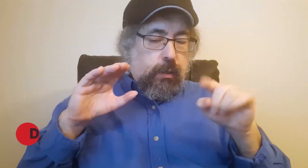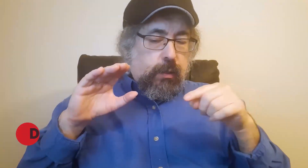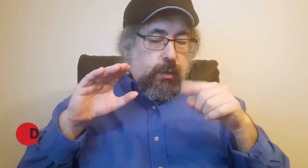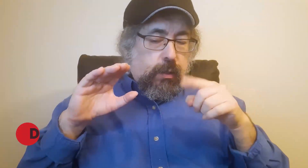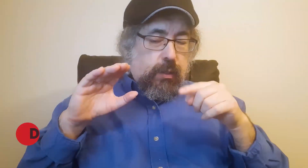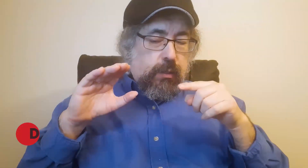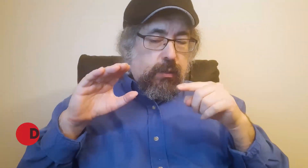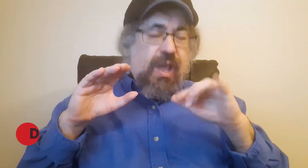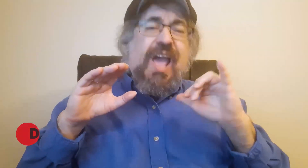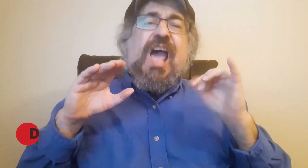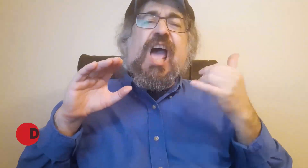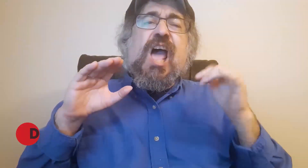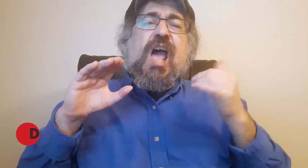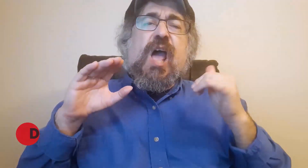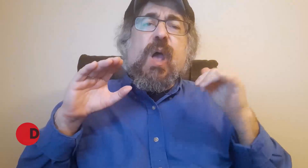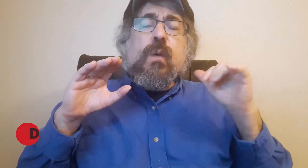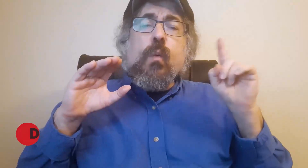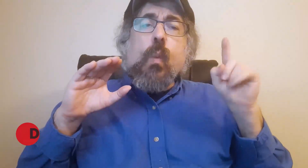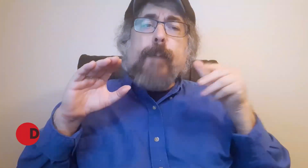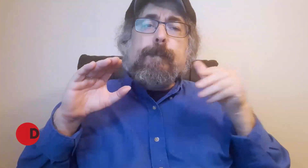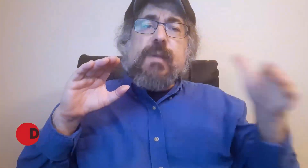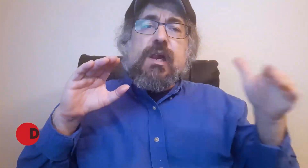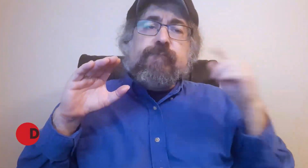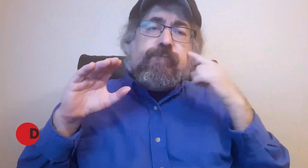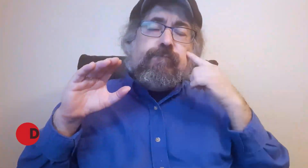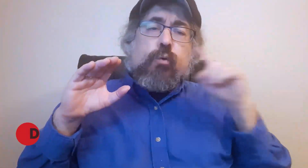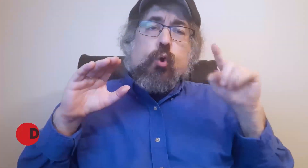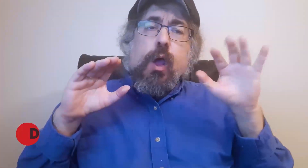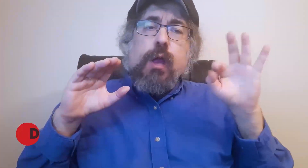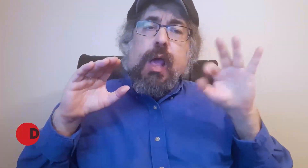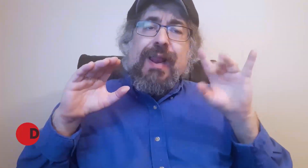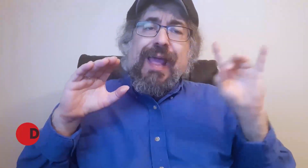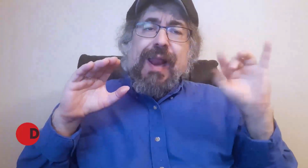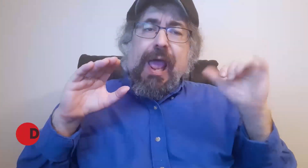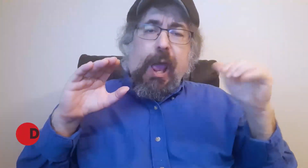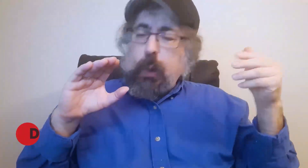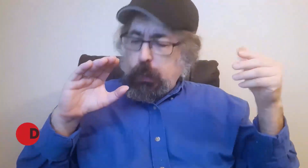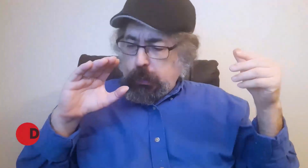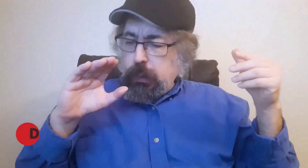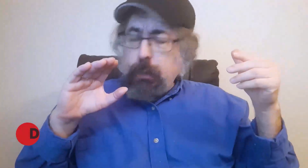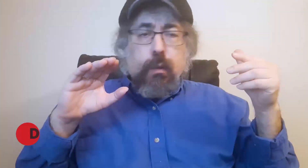how will they find $1 million in the budget for 988?